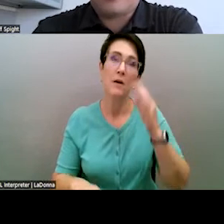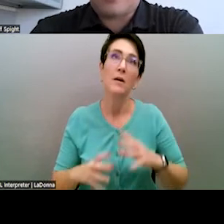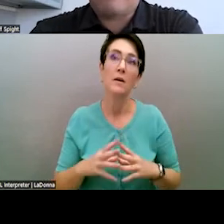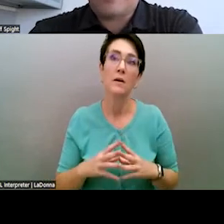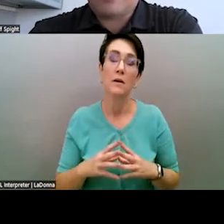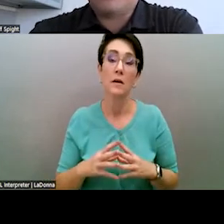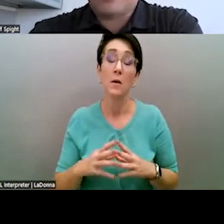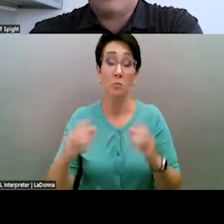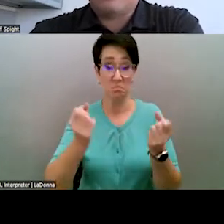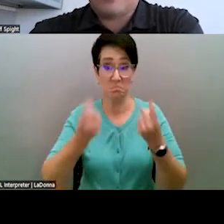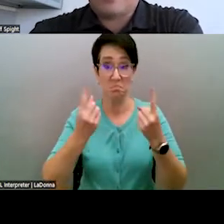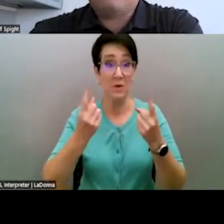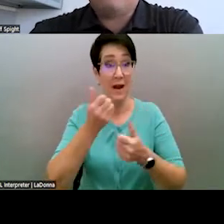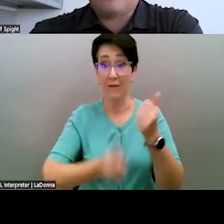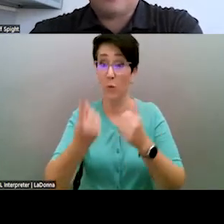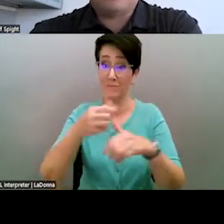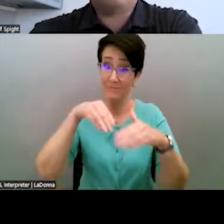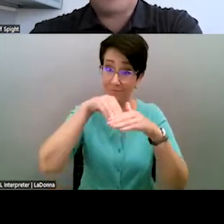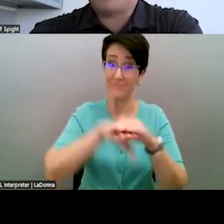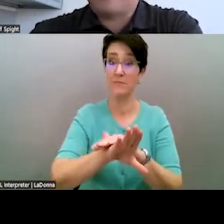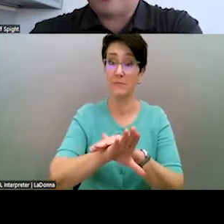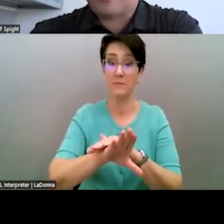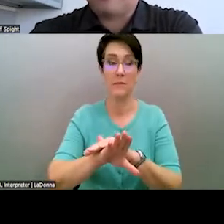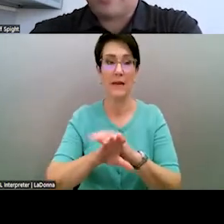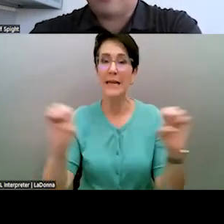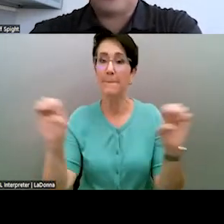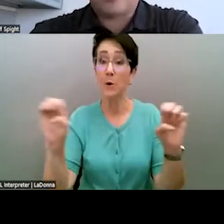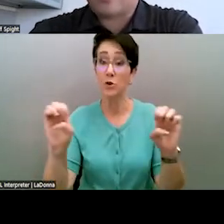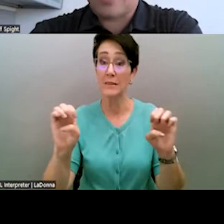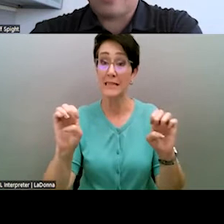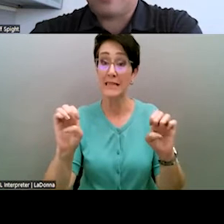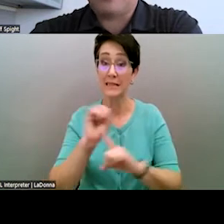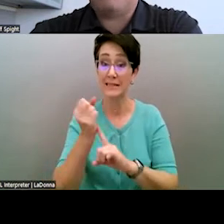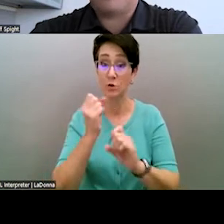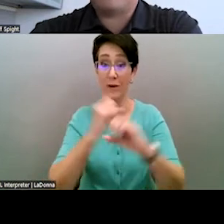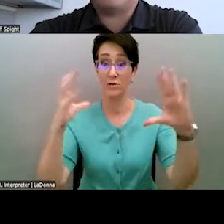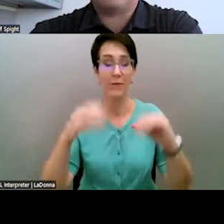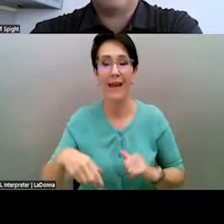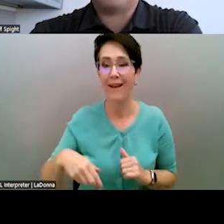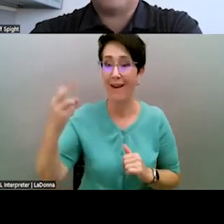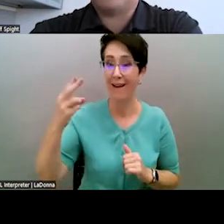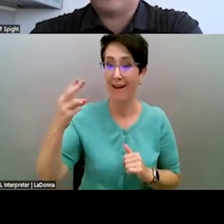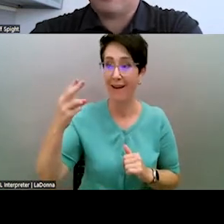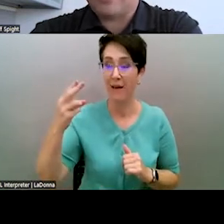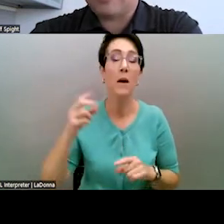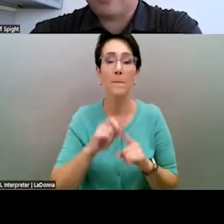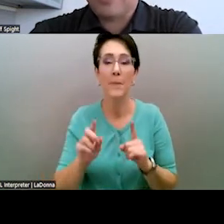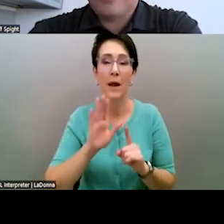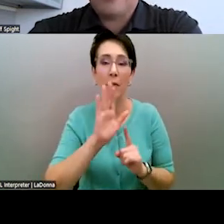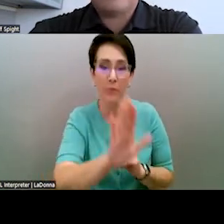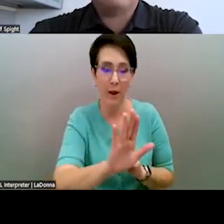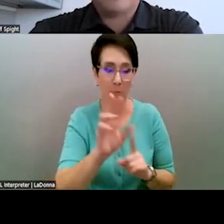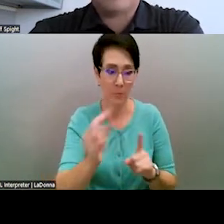NOT EVERYBODY COMES IN AT EMERGENT FASHION. NOT HIGH ACUITY. URGENT IN THEIR NEEDS. IT CAN